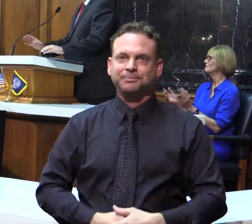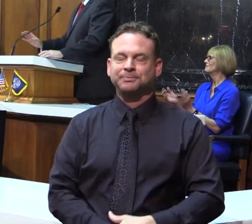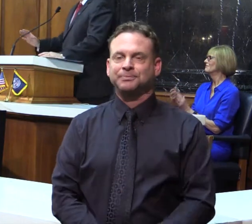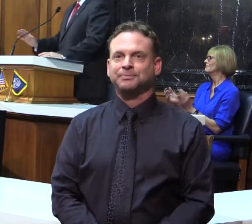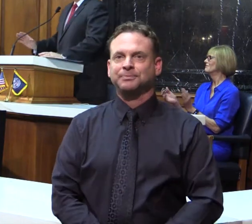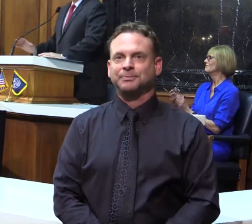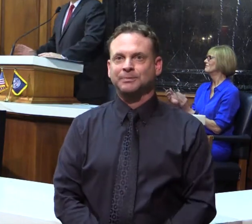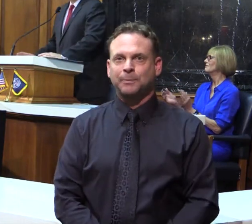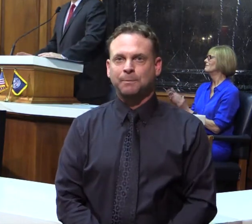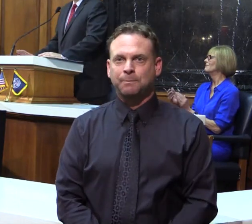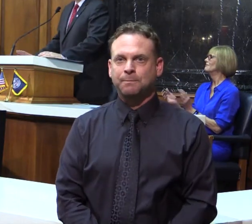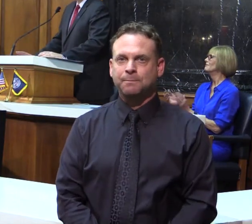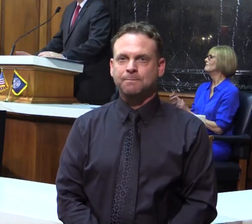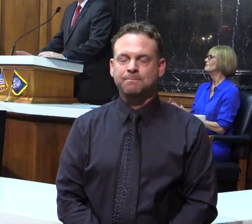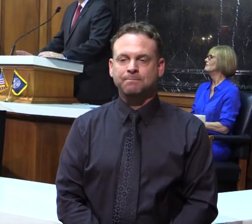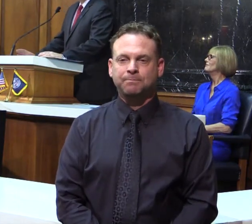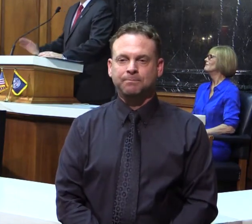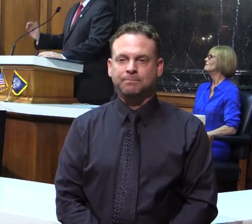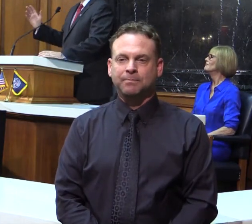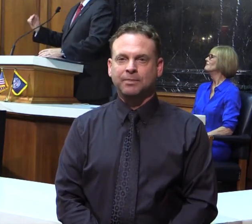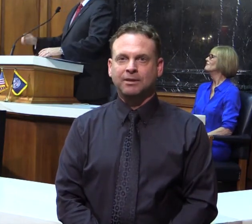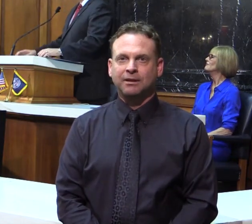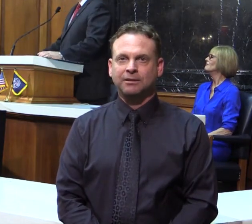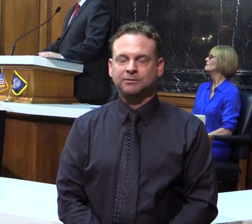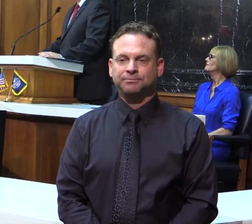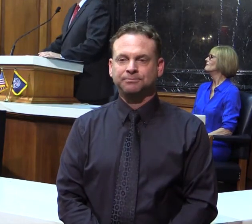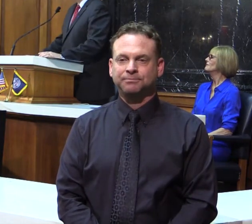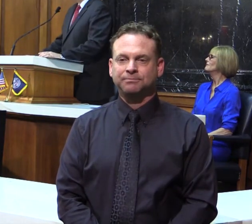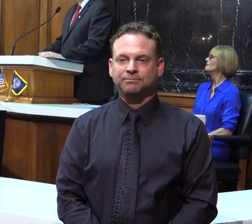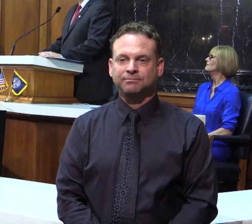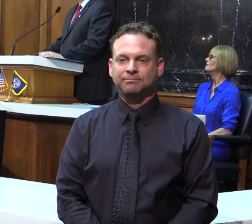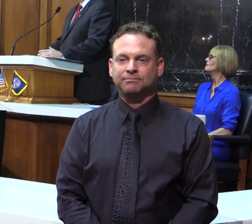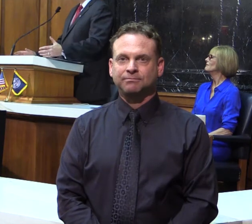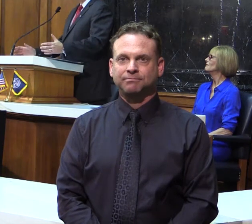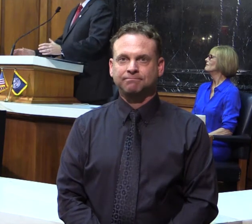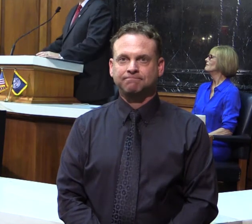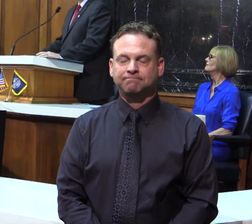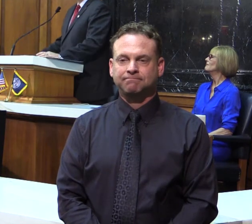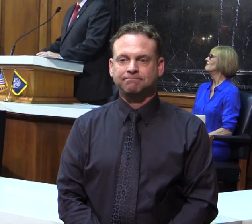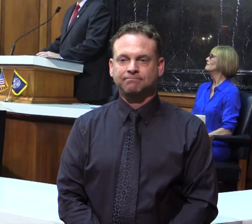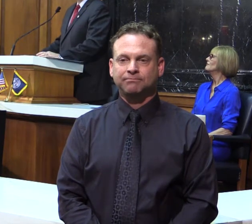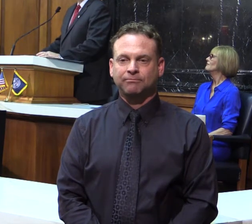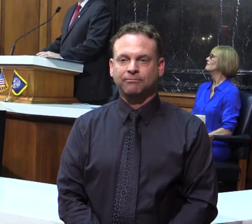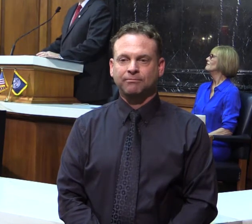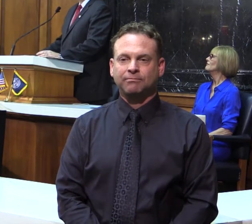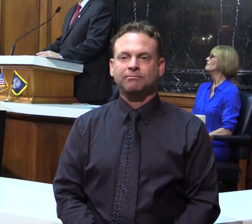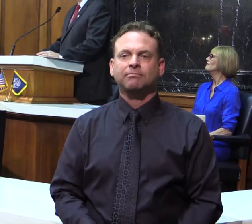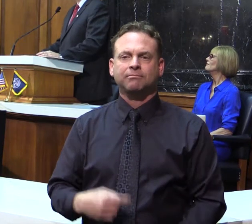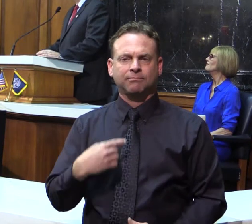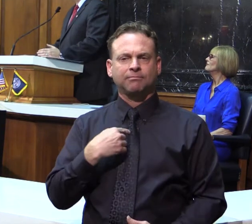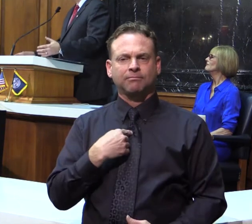Now, before we look ahead, let’s look at where Indiana stands today …